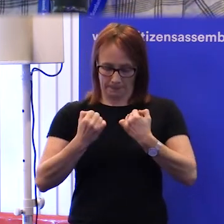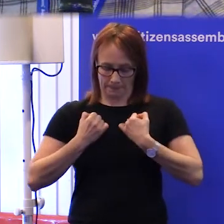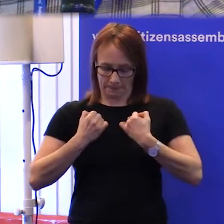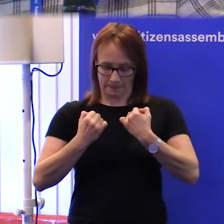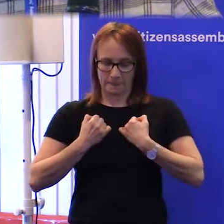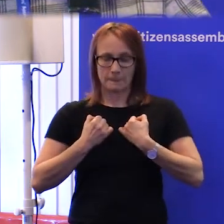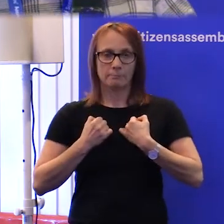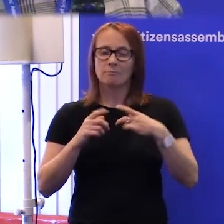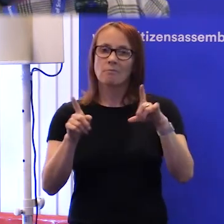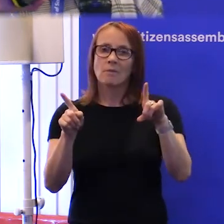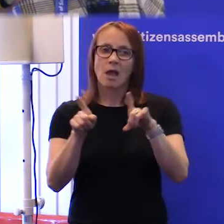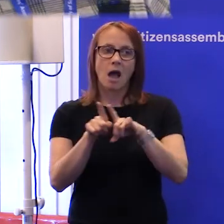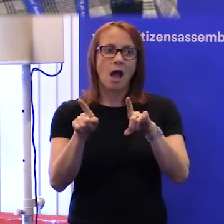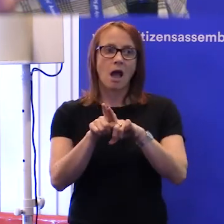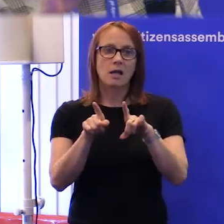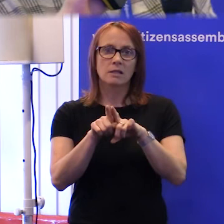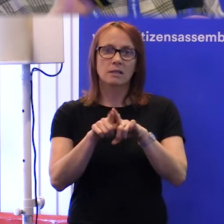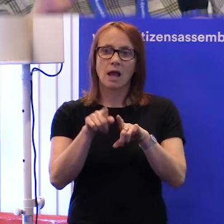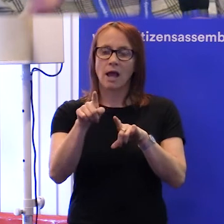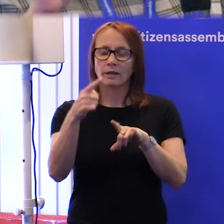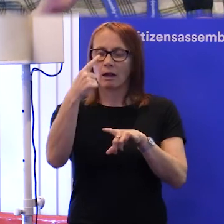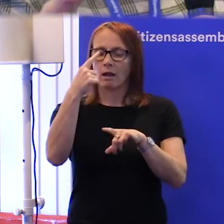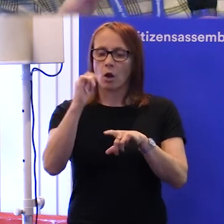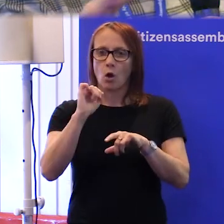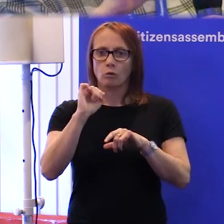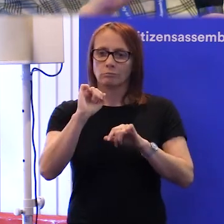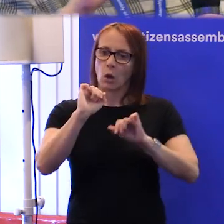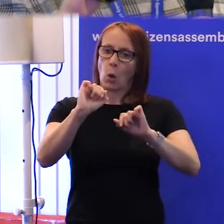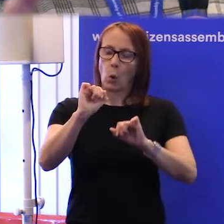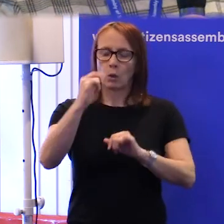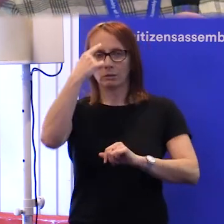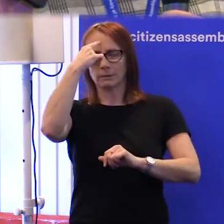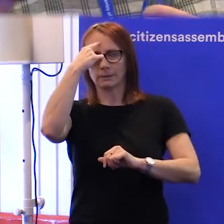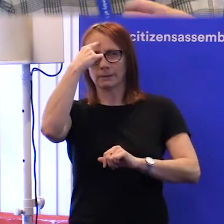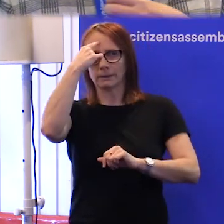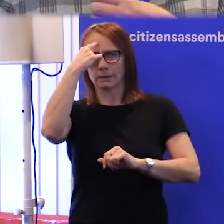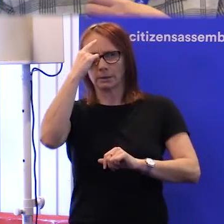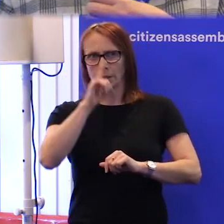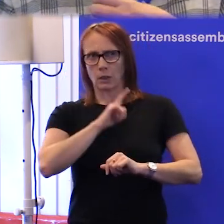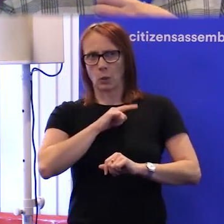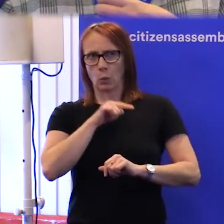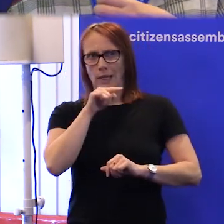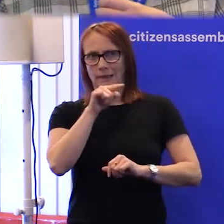asked to step back and take a little walk through your own head to think about well why do I react to some things in certain ways